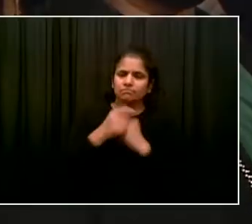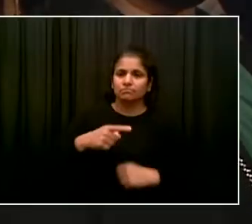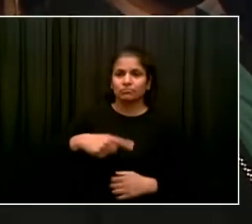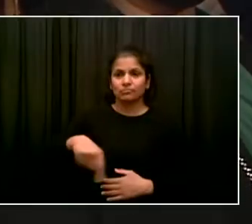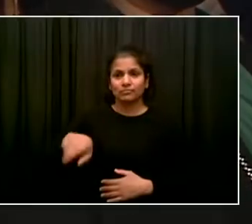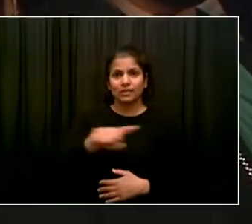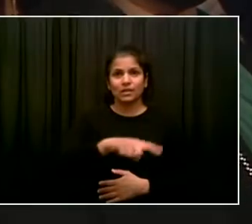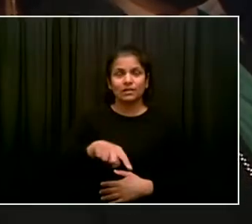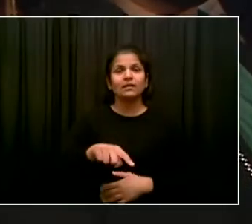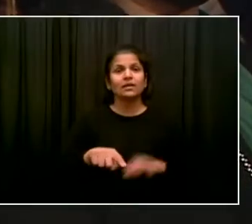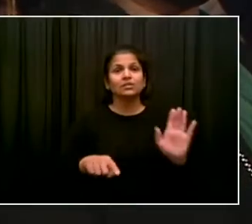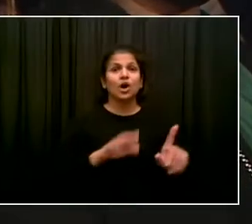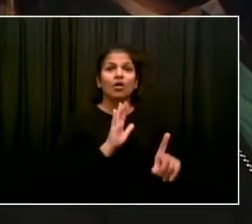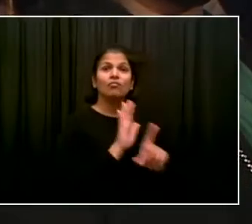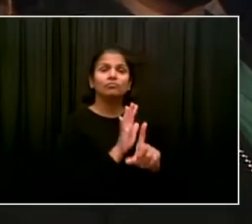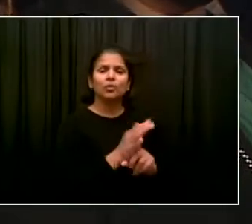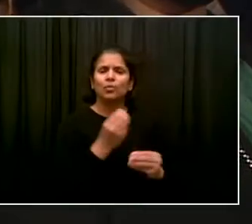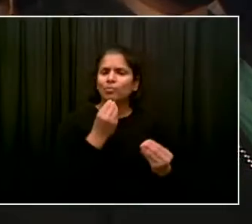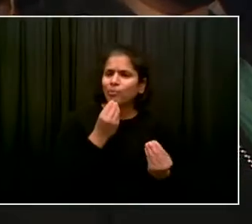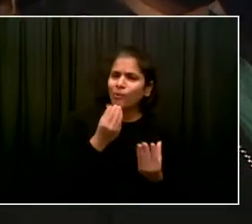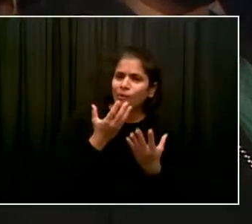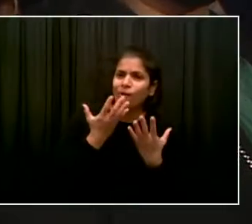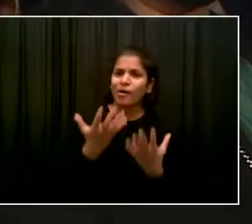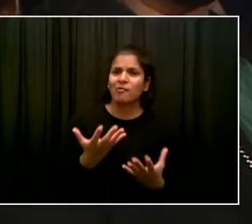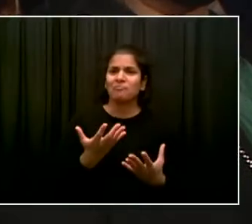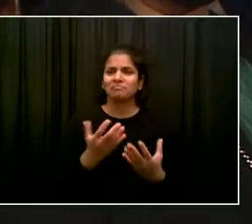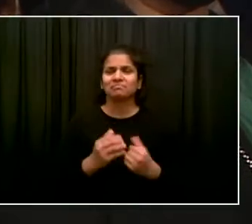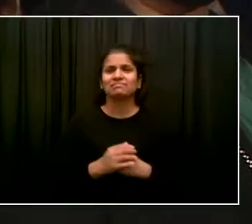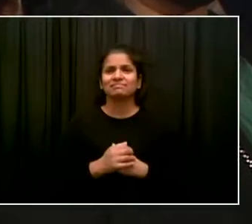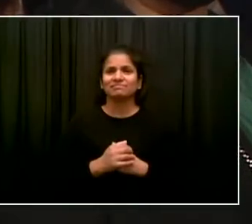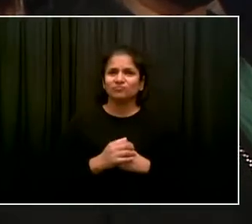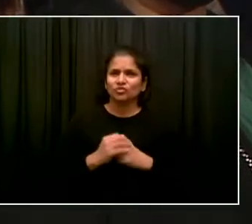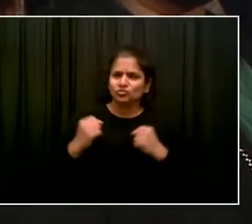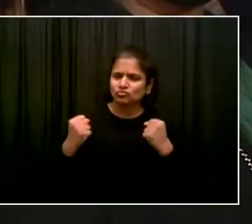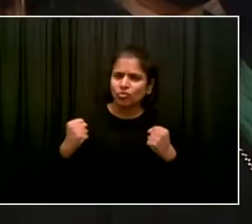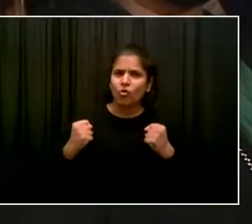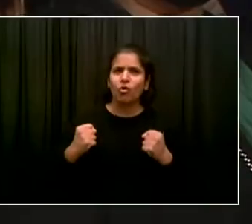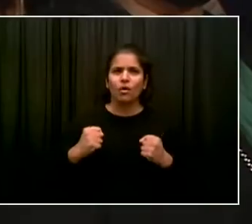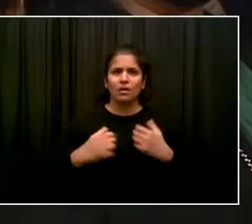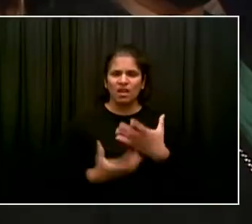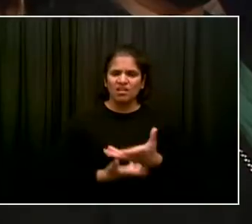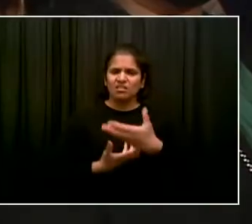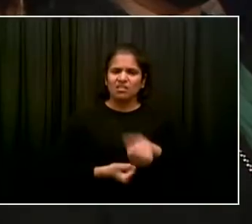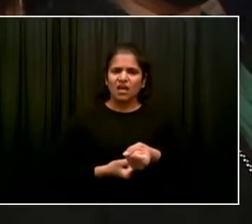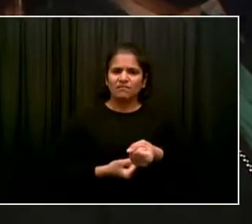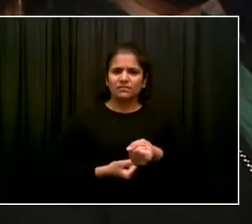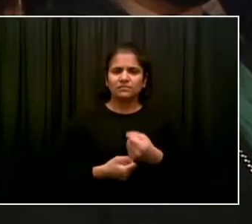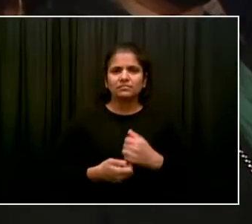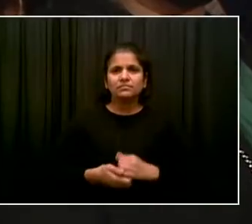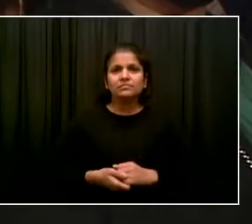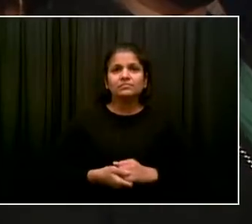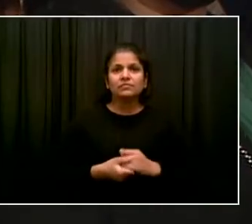KINDNESS. THERE ARE SOME VOICES OF CHANGE THAT ARE HONEST BUT MAYBE SOMETIMES A LITTLE SEVER E. HES RISA WARM AND EMBRACING